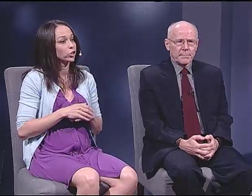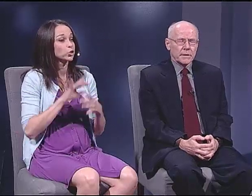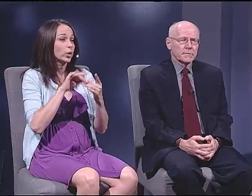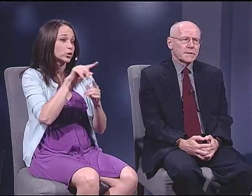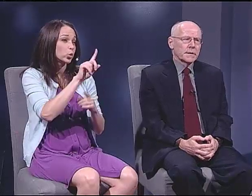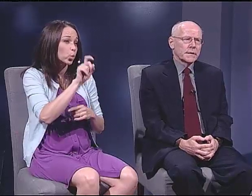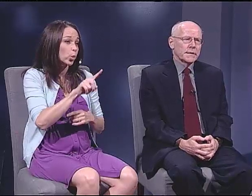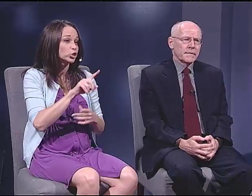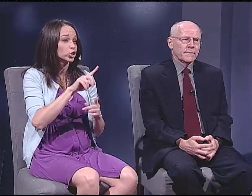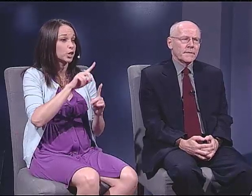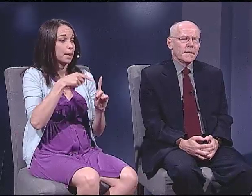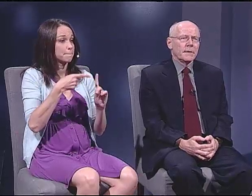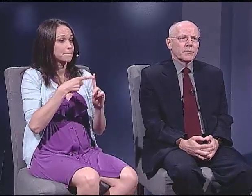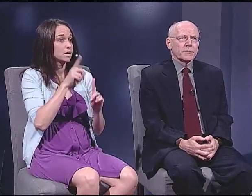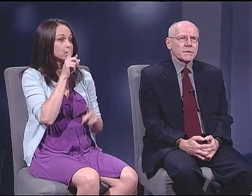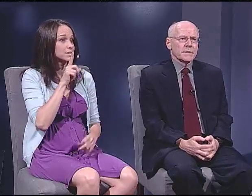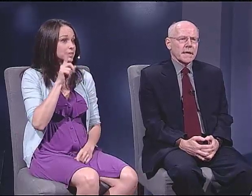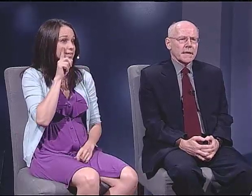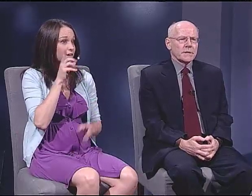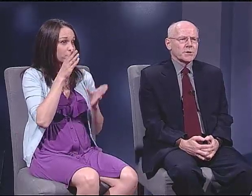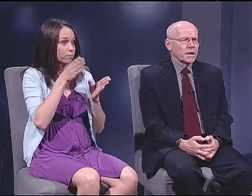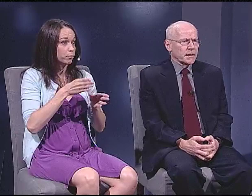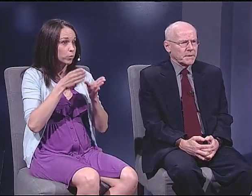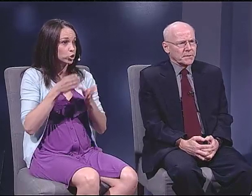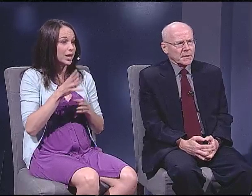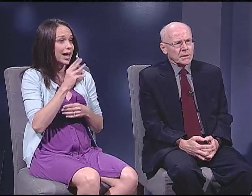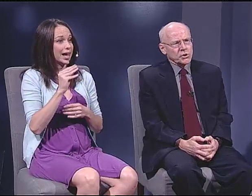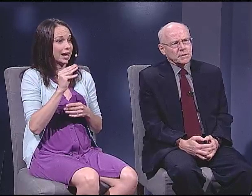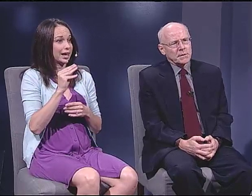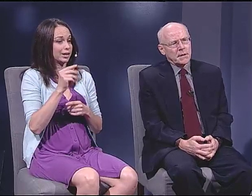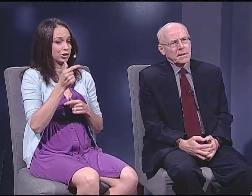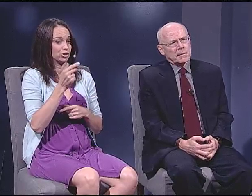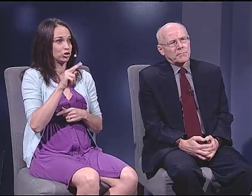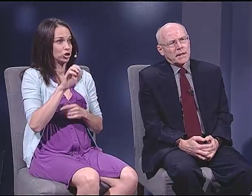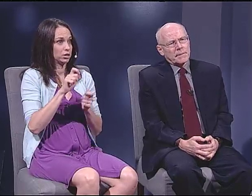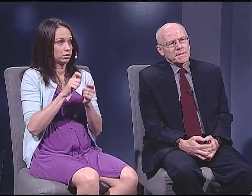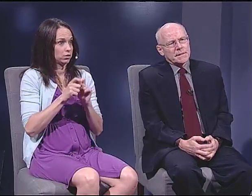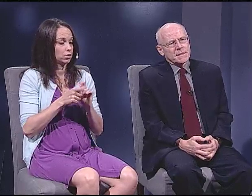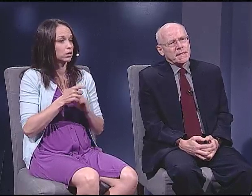about deaf persons and genetic manipulation perhaps the same